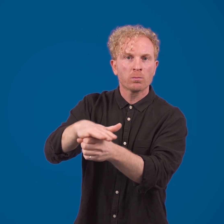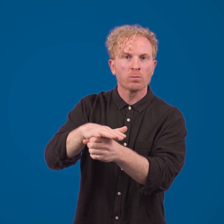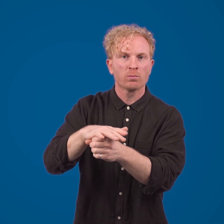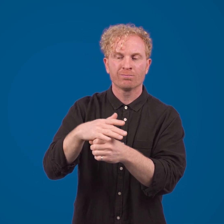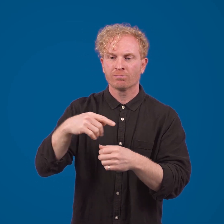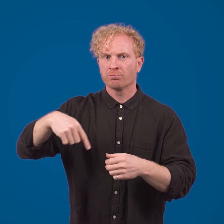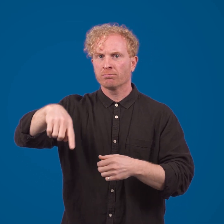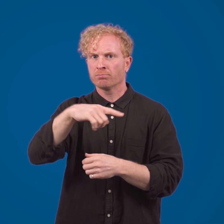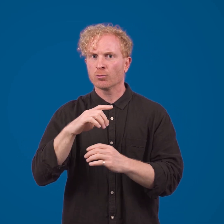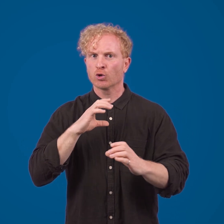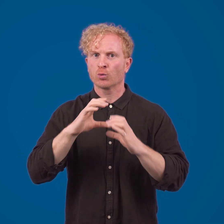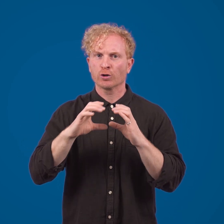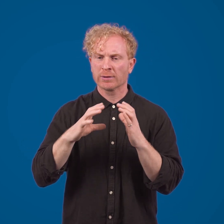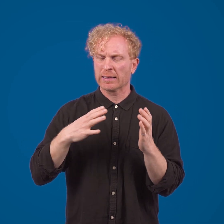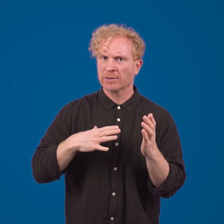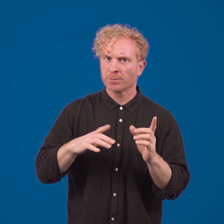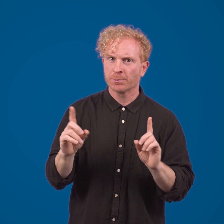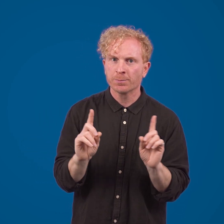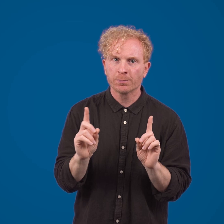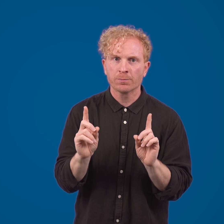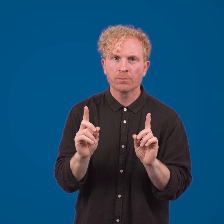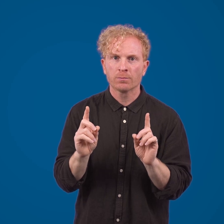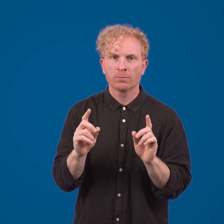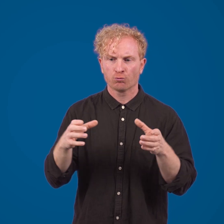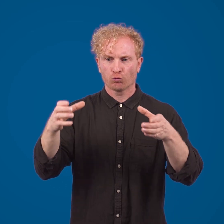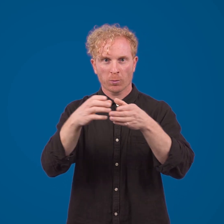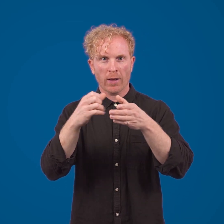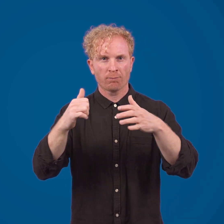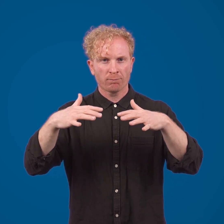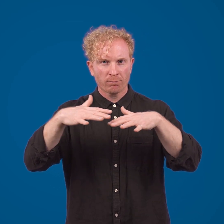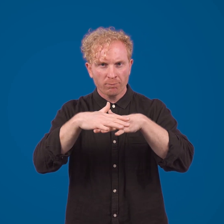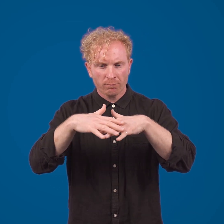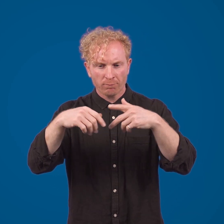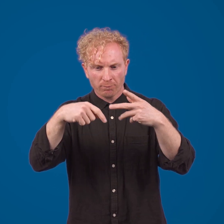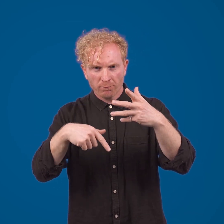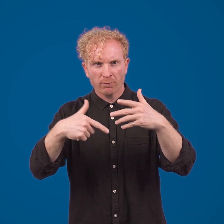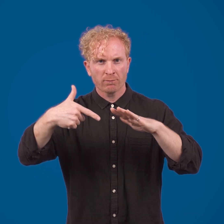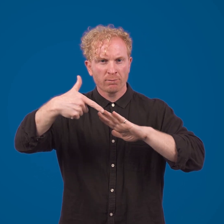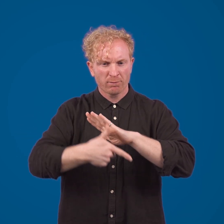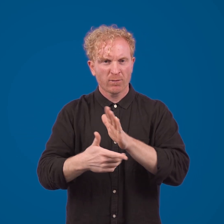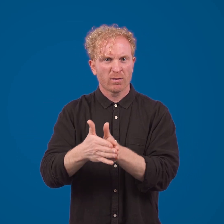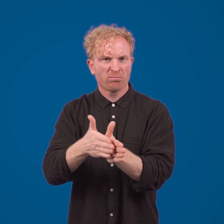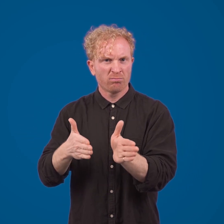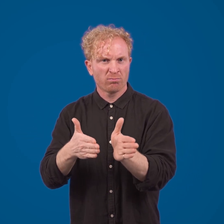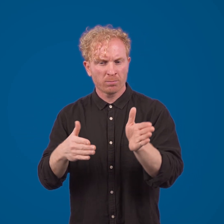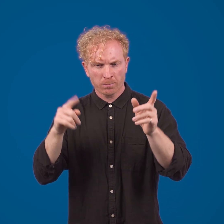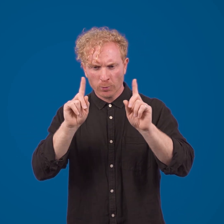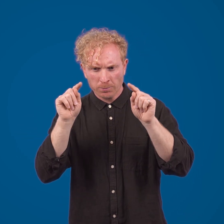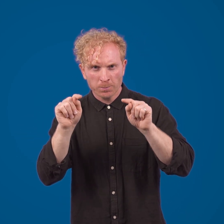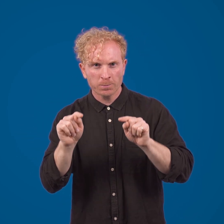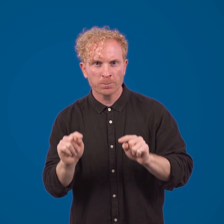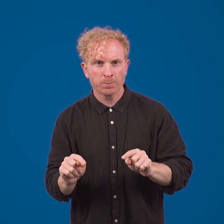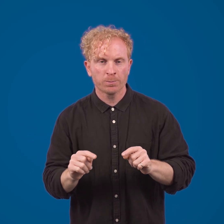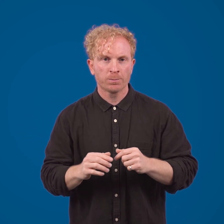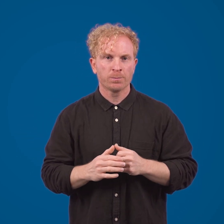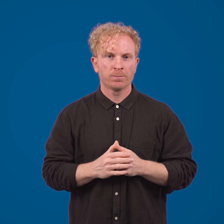with communication support needs, and groups with intersecting and multiple disadvantage.